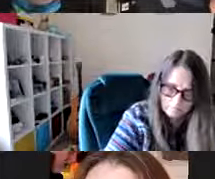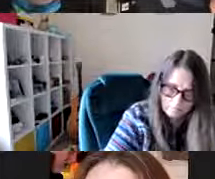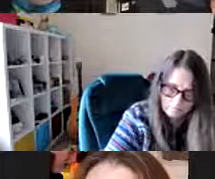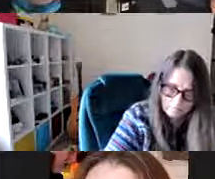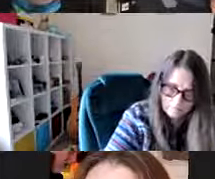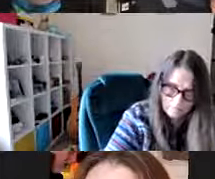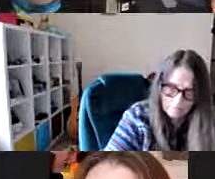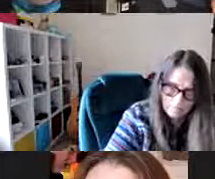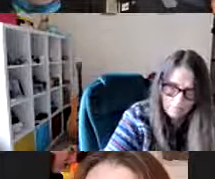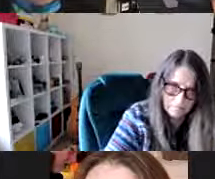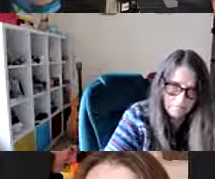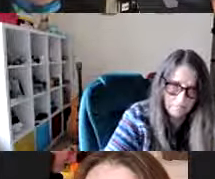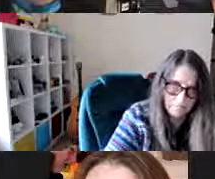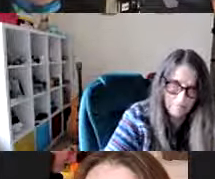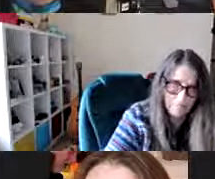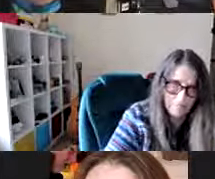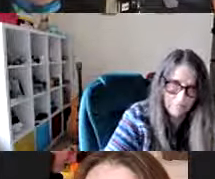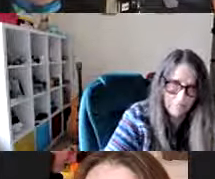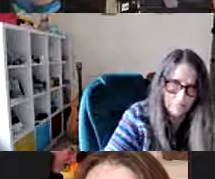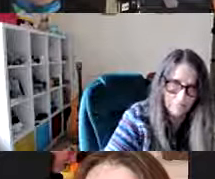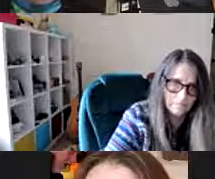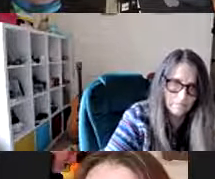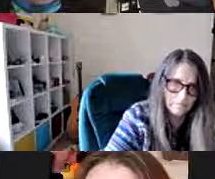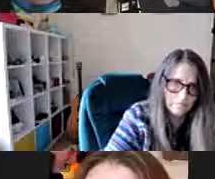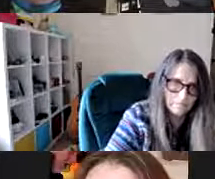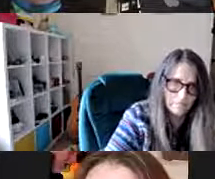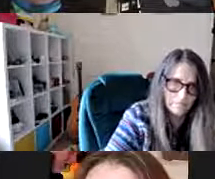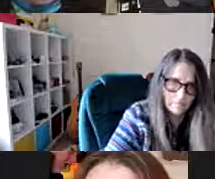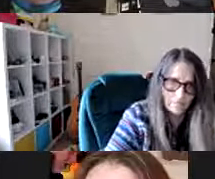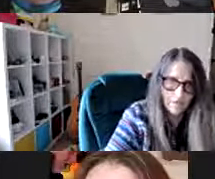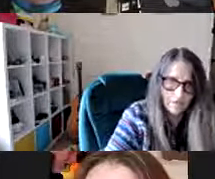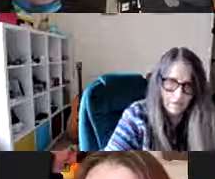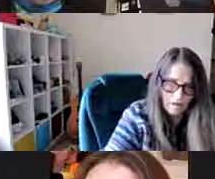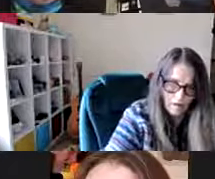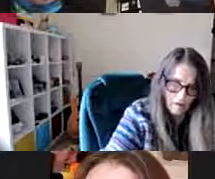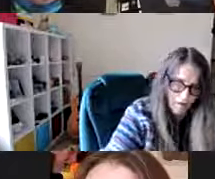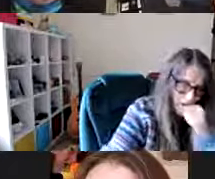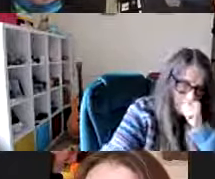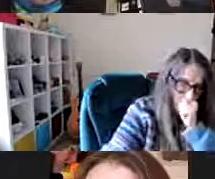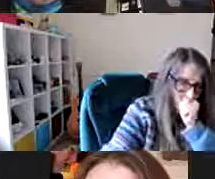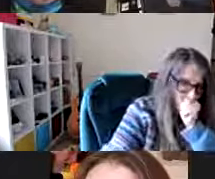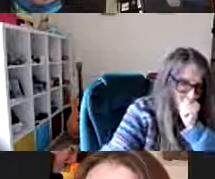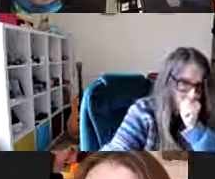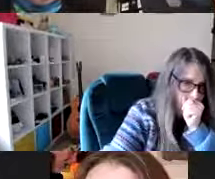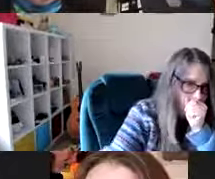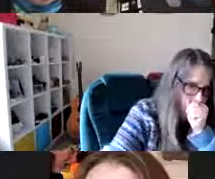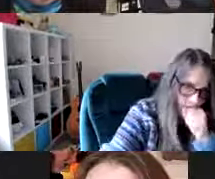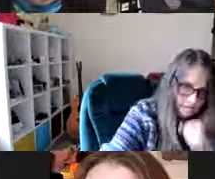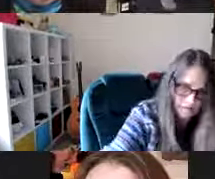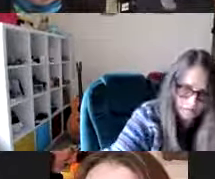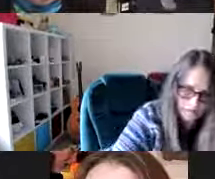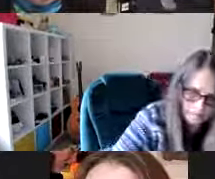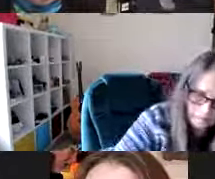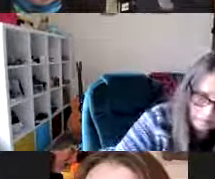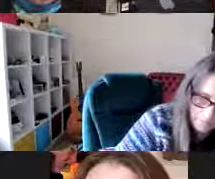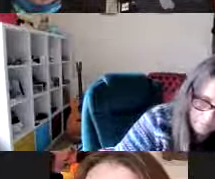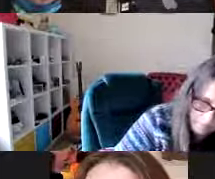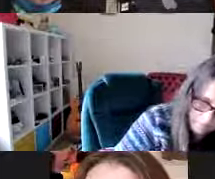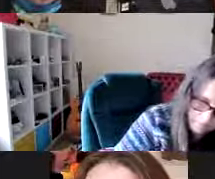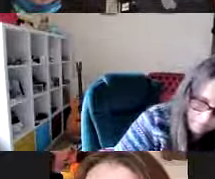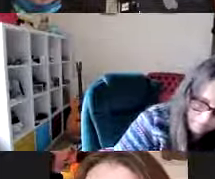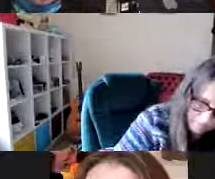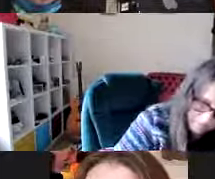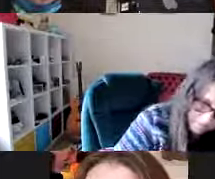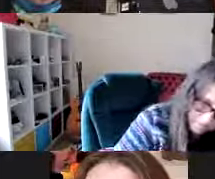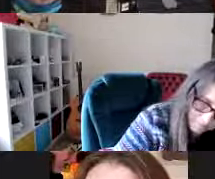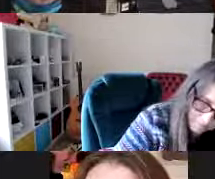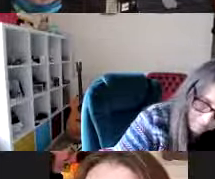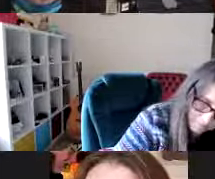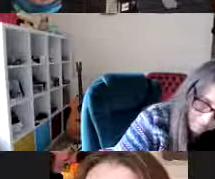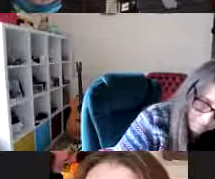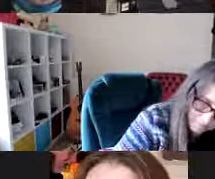the plus tape network is 52 galleries across the uk including the four fate galleries um the um